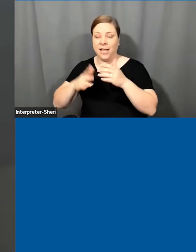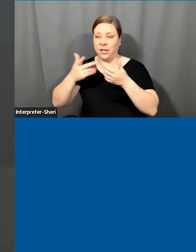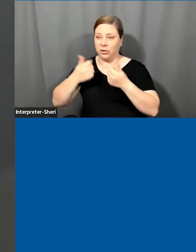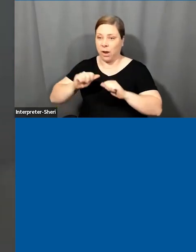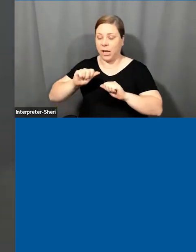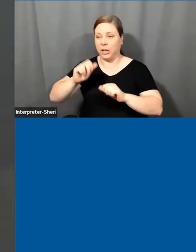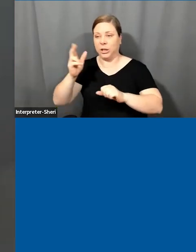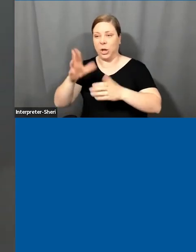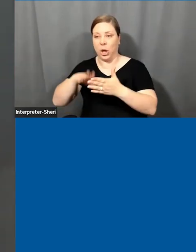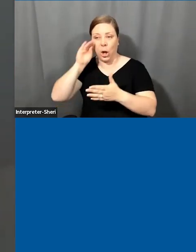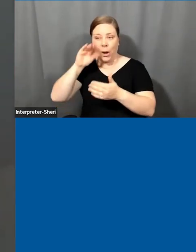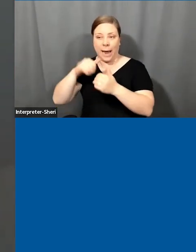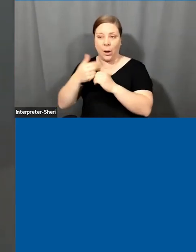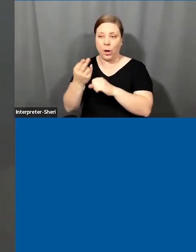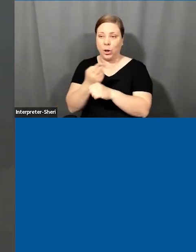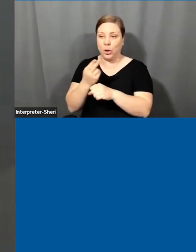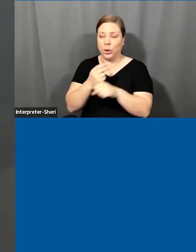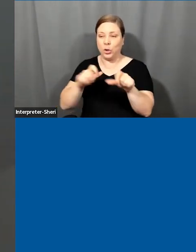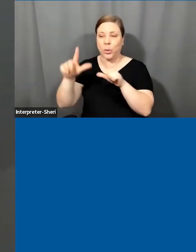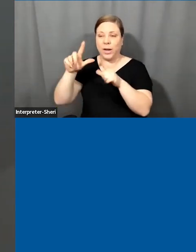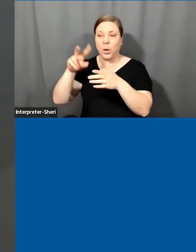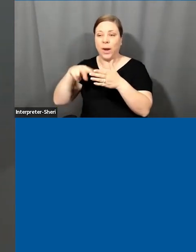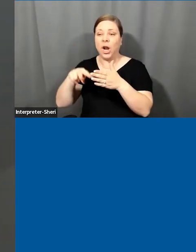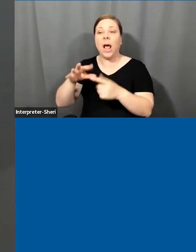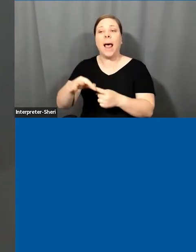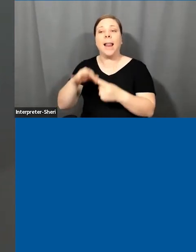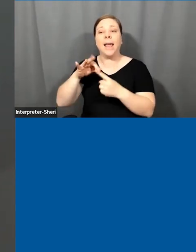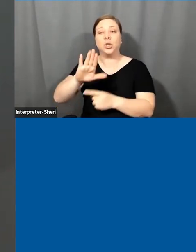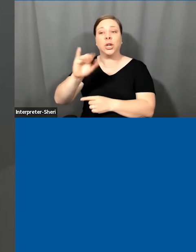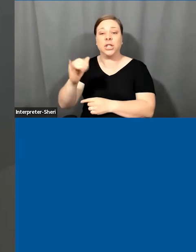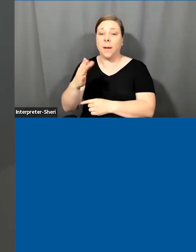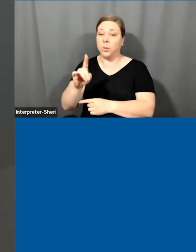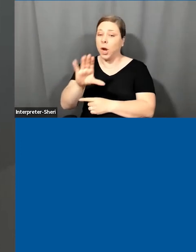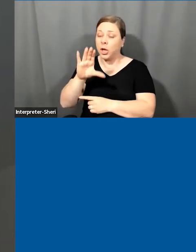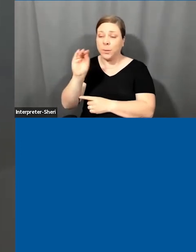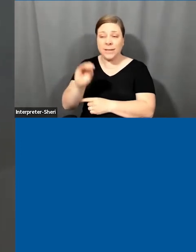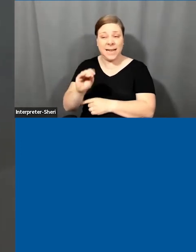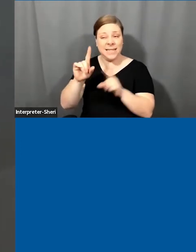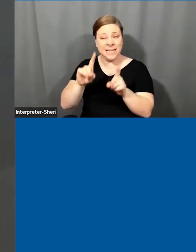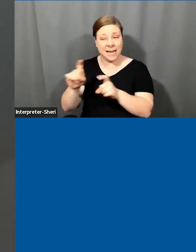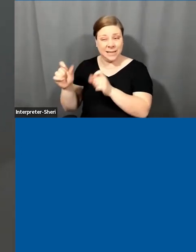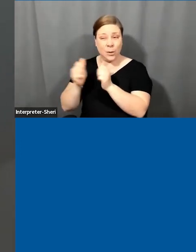Unless your job is 100% testing with a screen reader, then that's a different story.